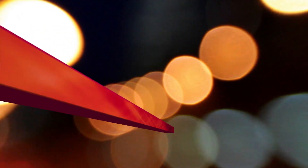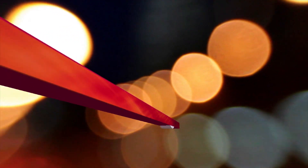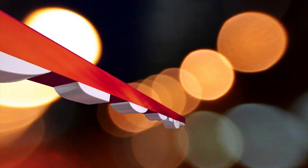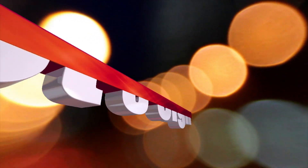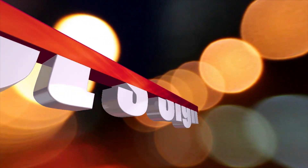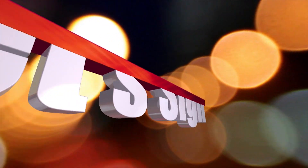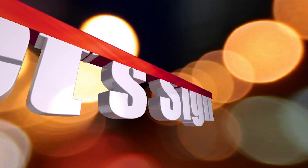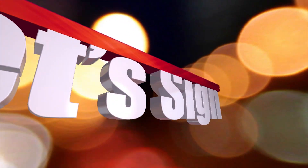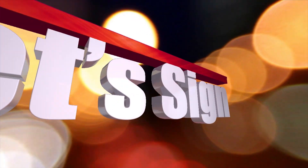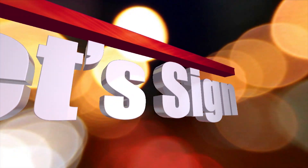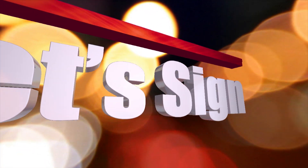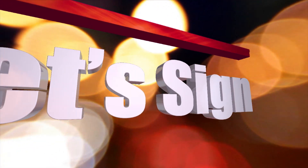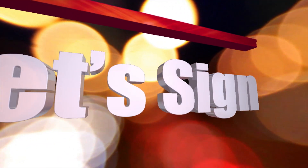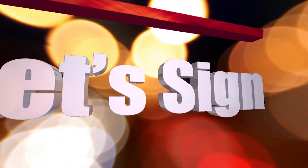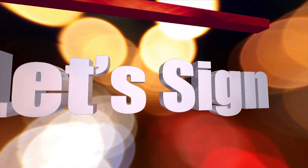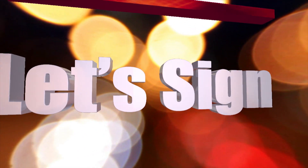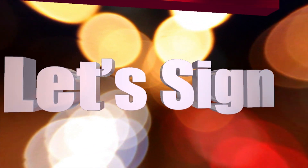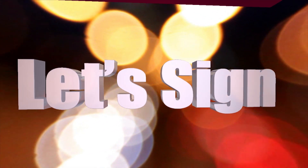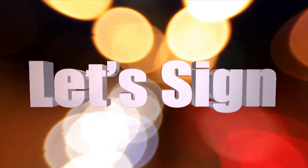Let's Sign with the cast of Spring Awakening.